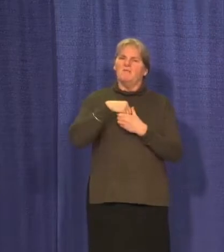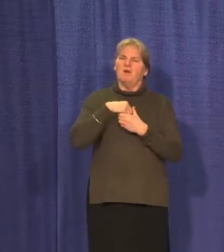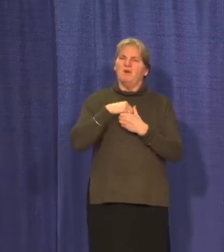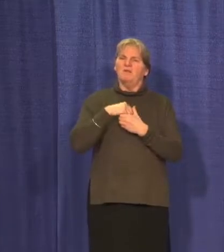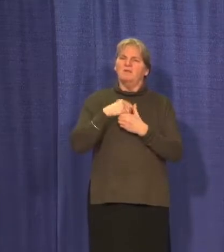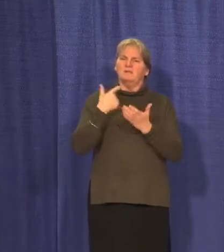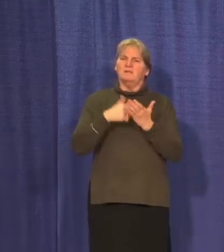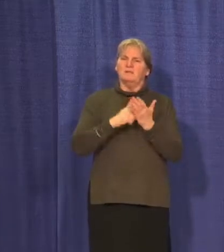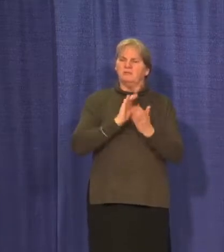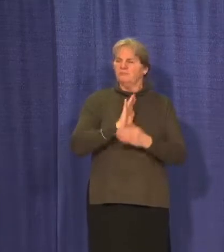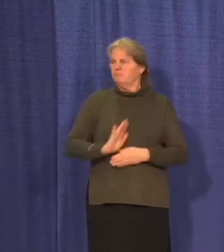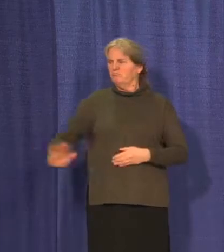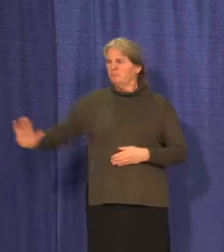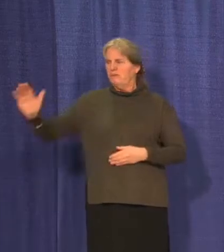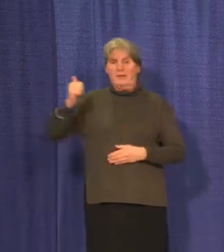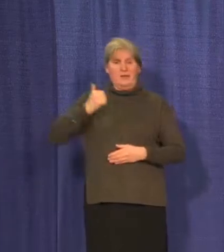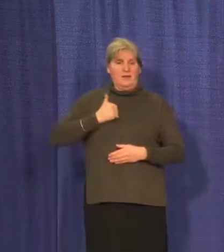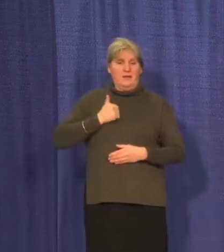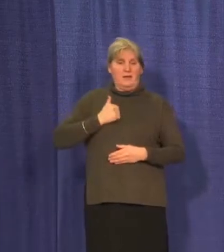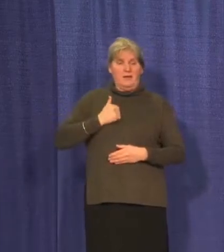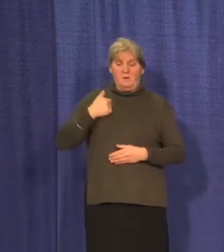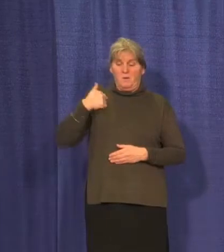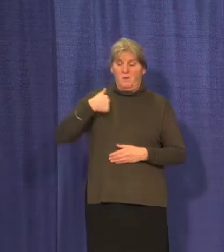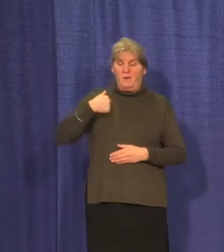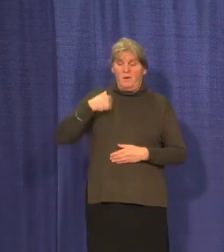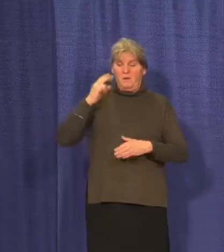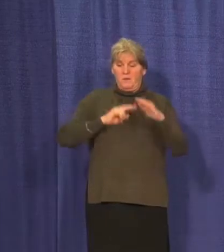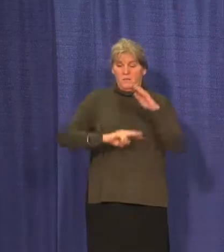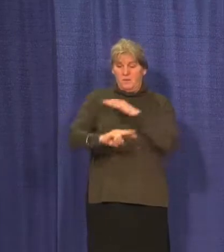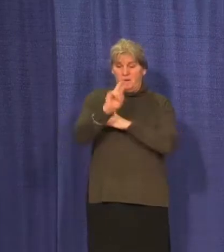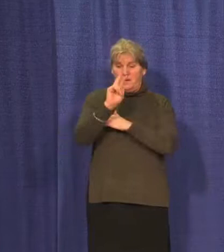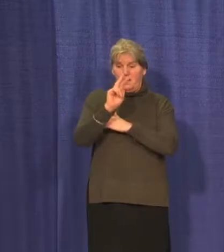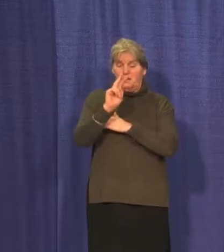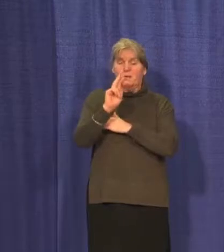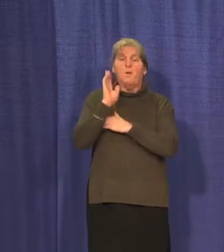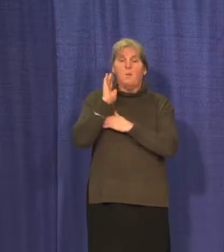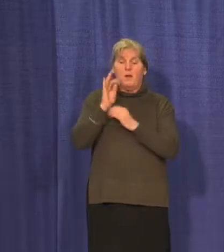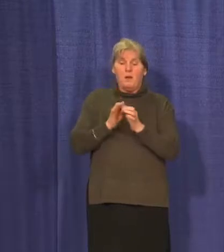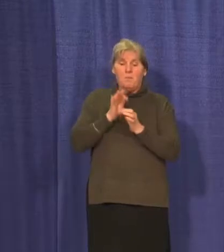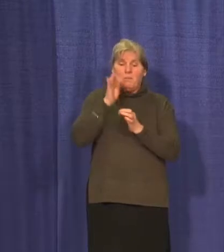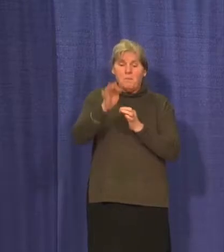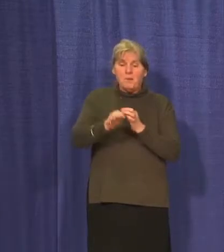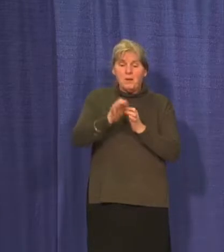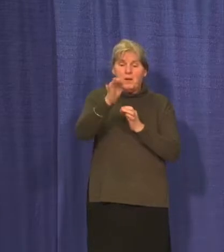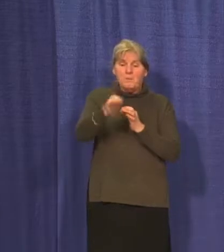conversations on this, do not anticipate in a disruption of the Moderna supply based on what